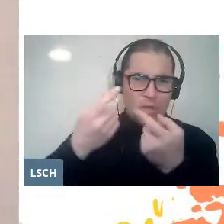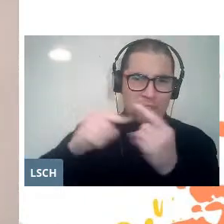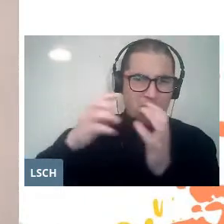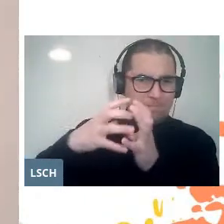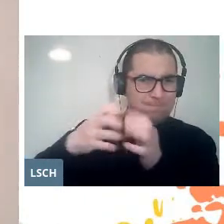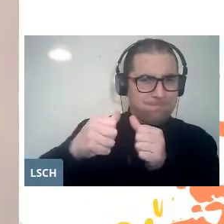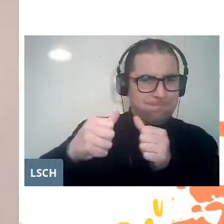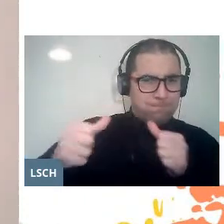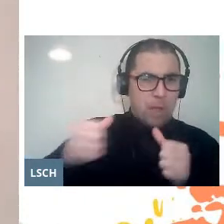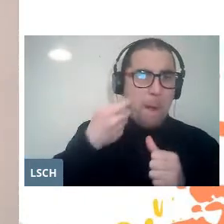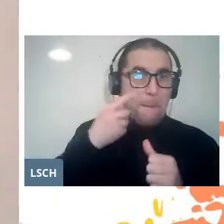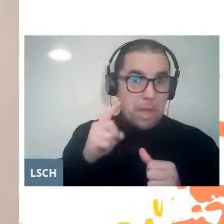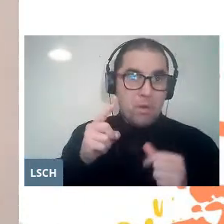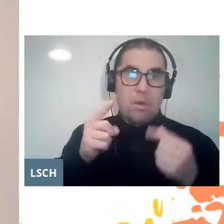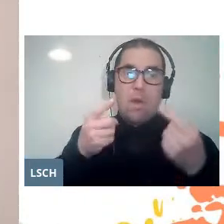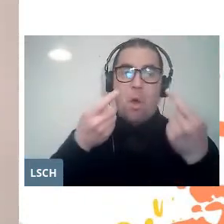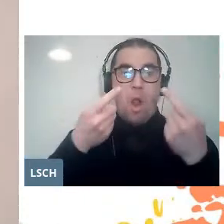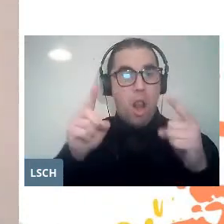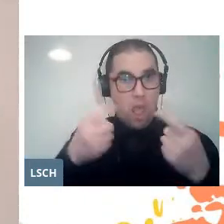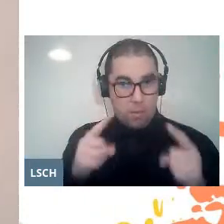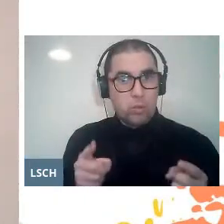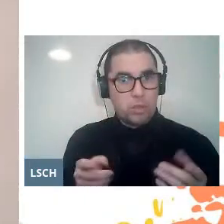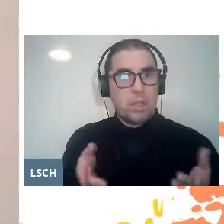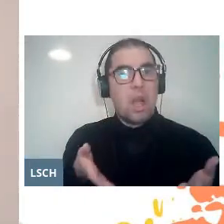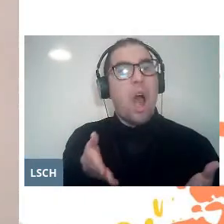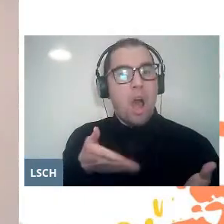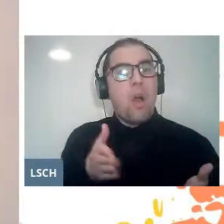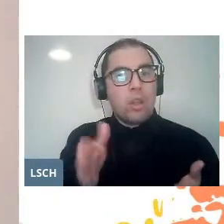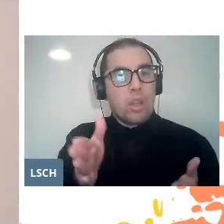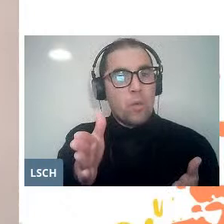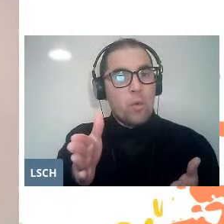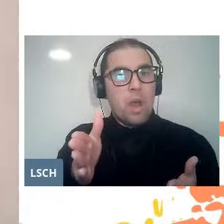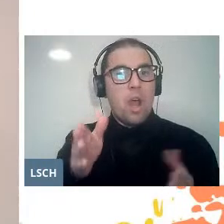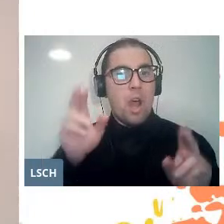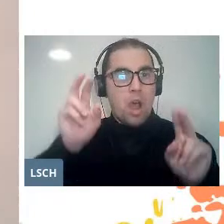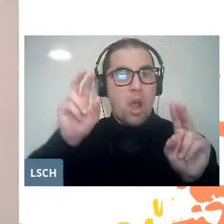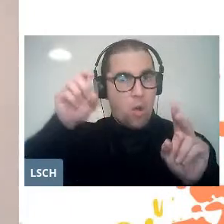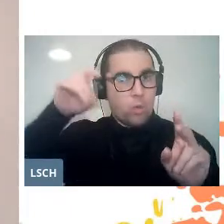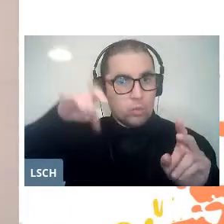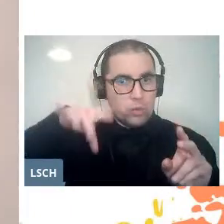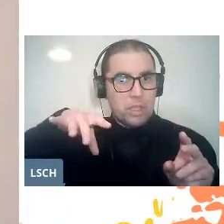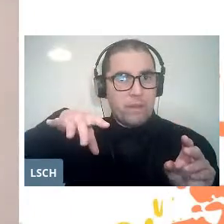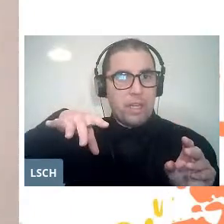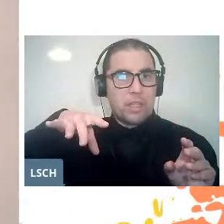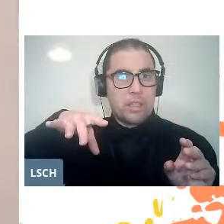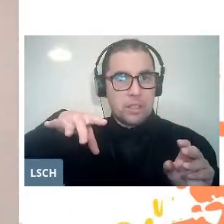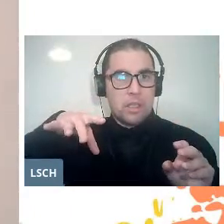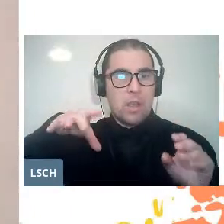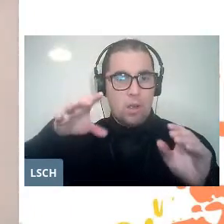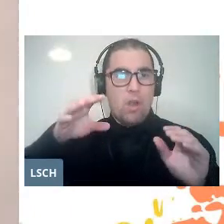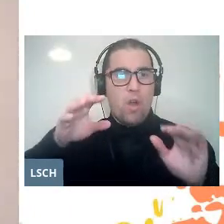but music is still a highly formatized discipline.